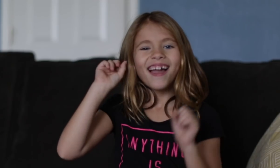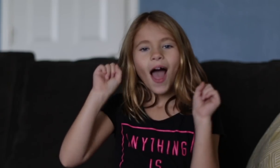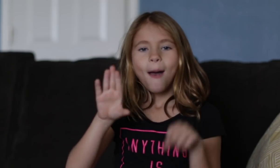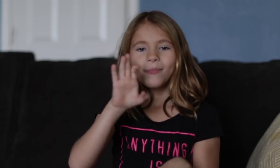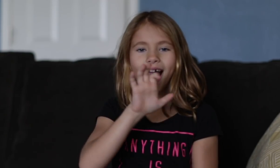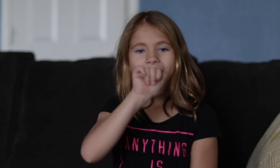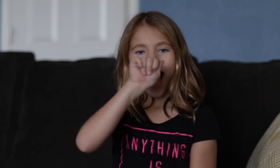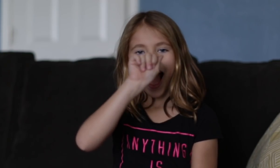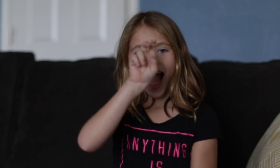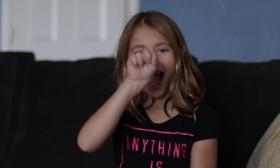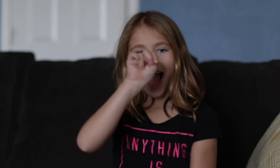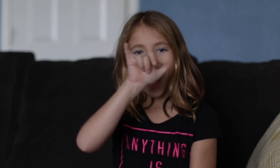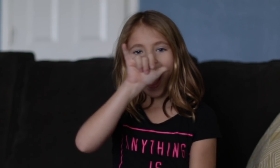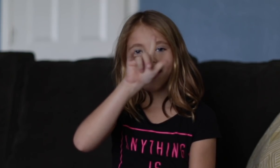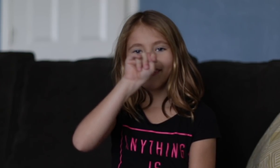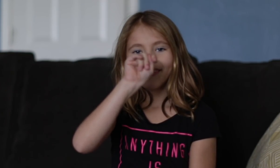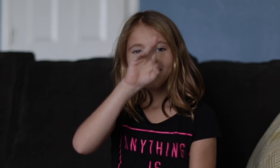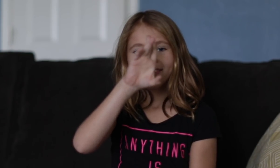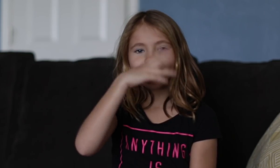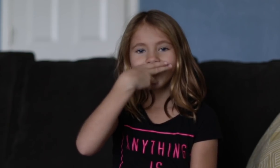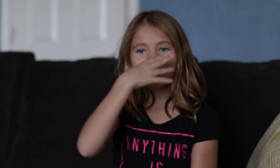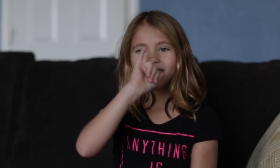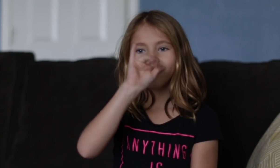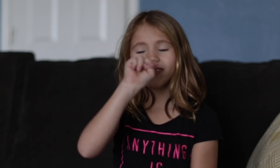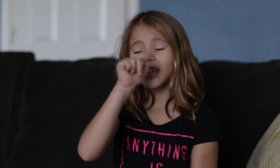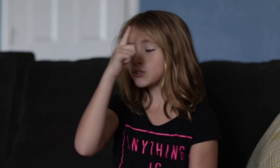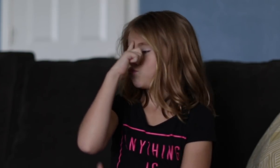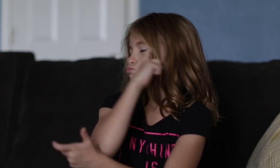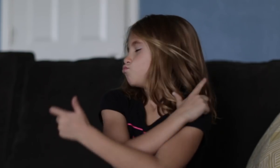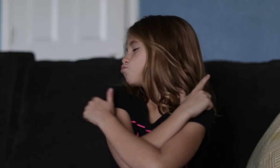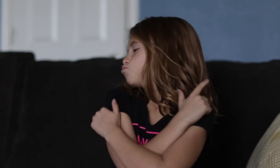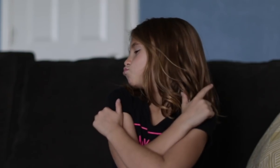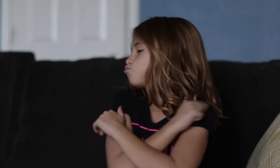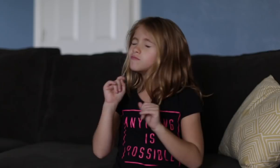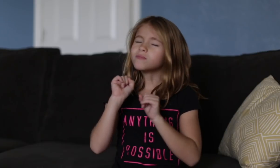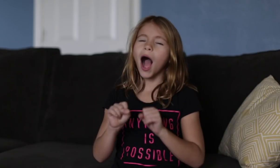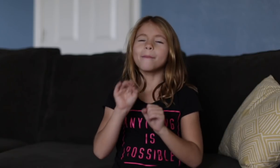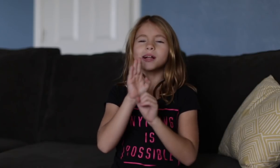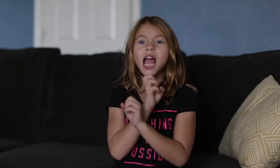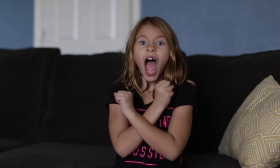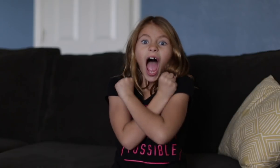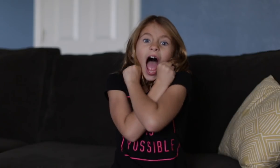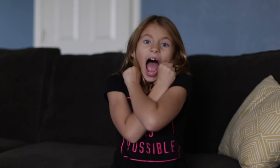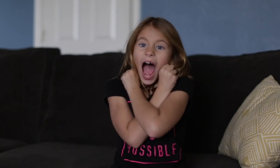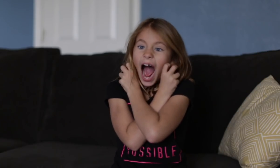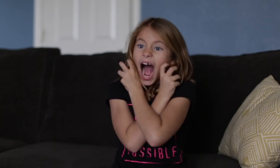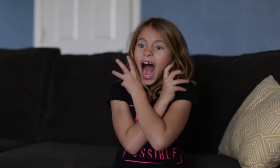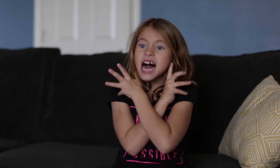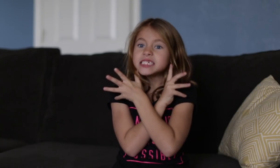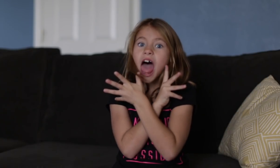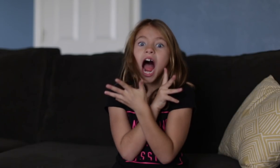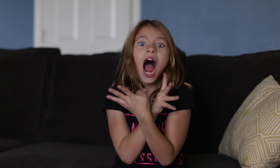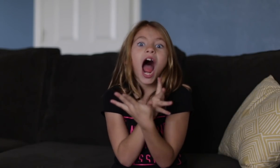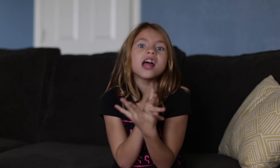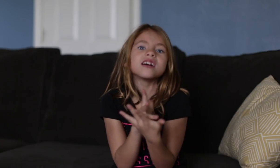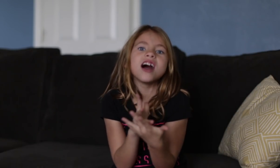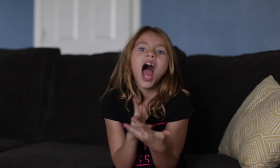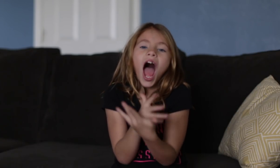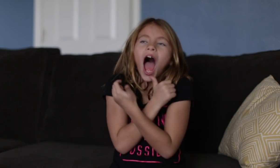They can be anything. THEY CAN BE ANYTHING!!!!!